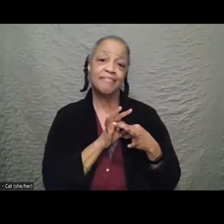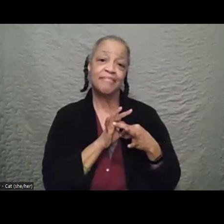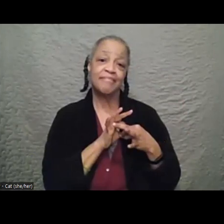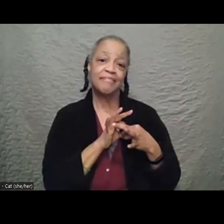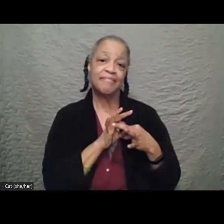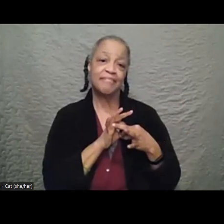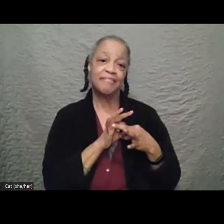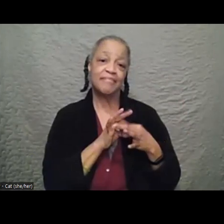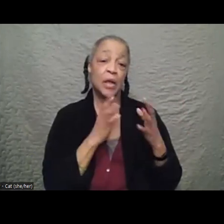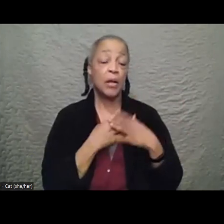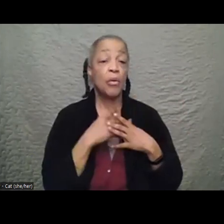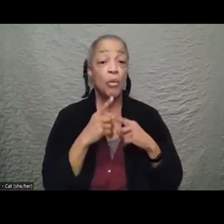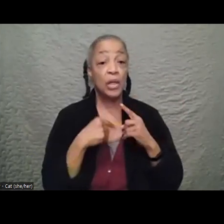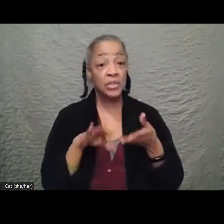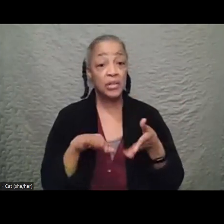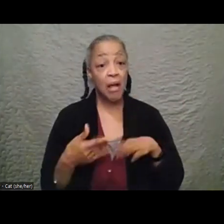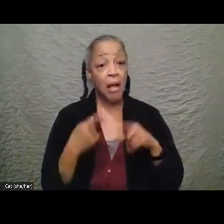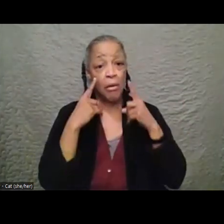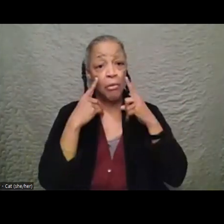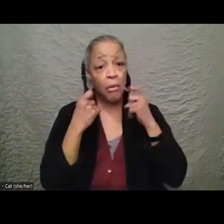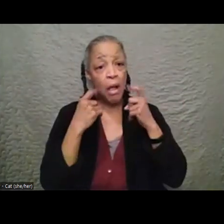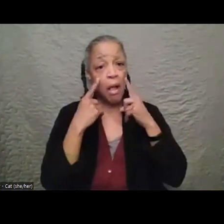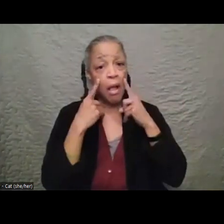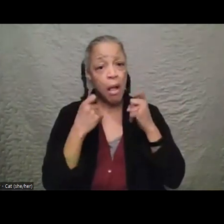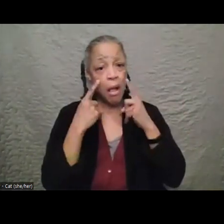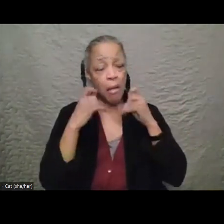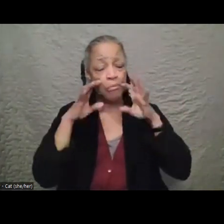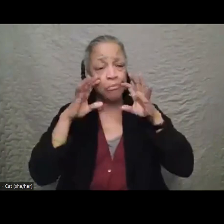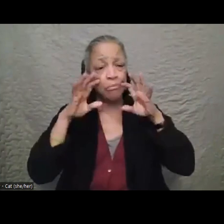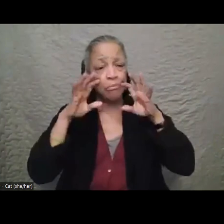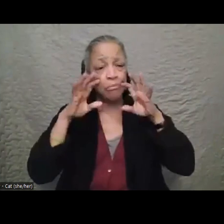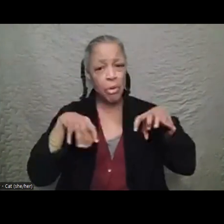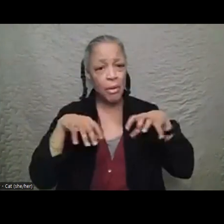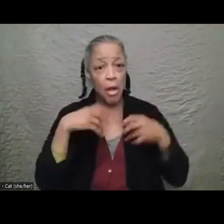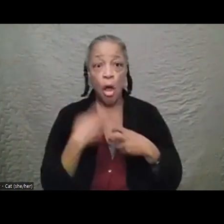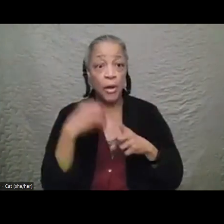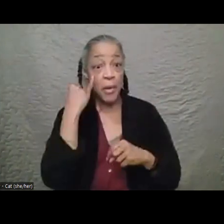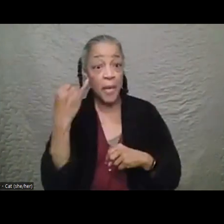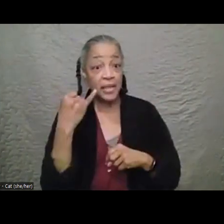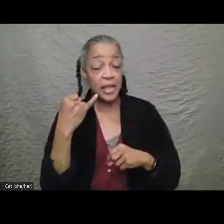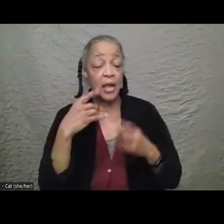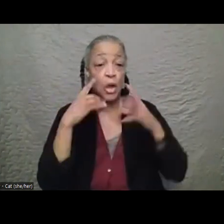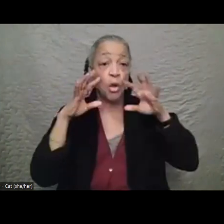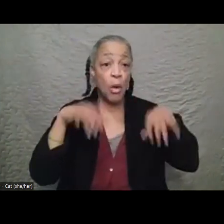I cried like you can imagine . Maybe even more than the daughters, not even the sons